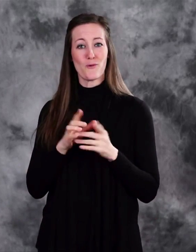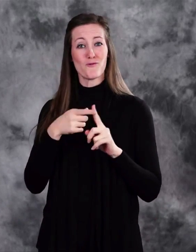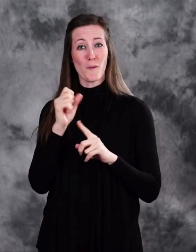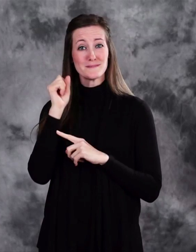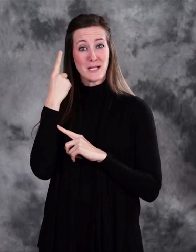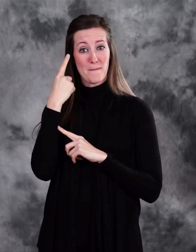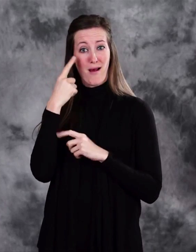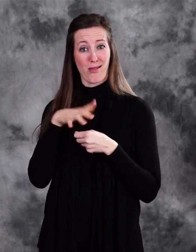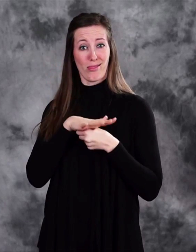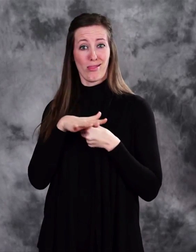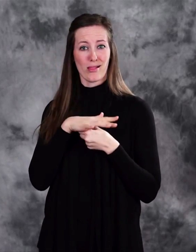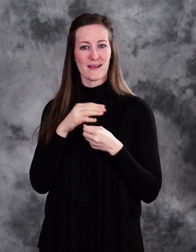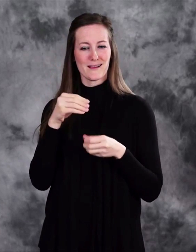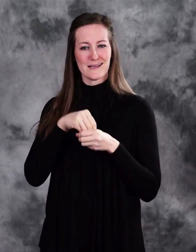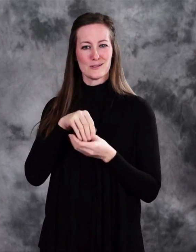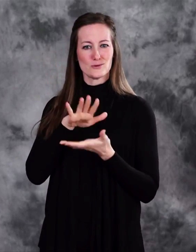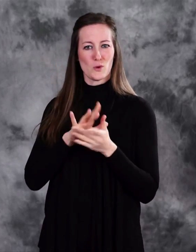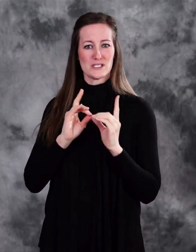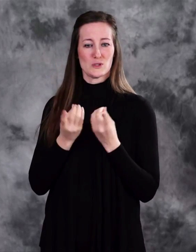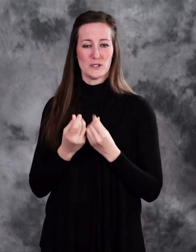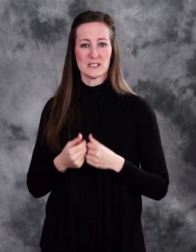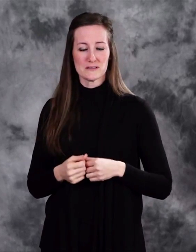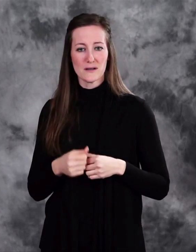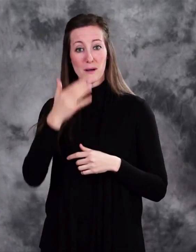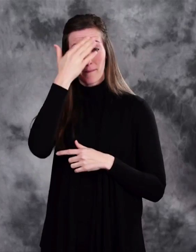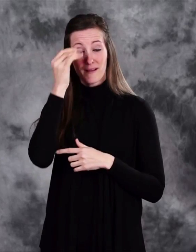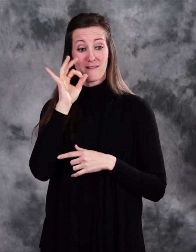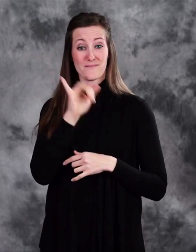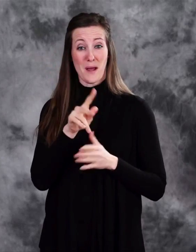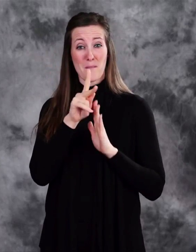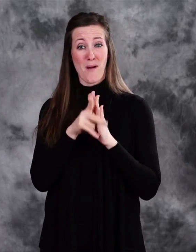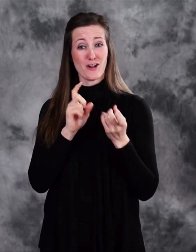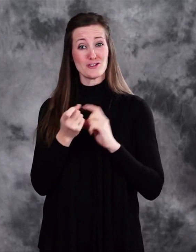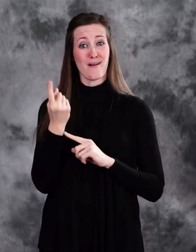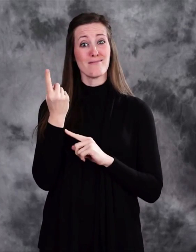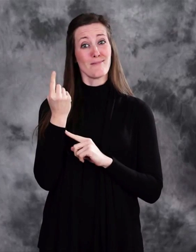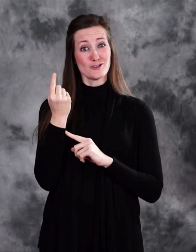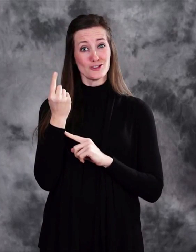from other school districts. Because of a policy change last year,